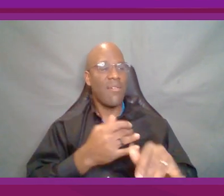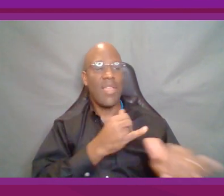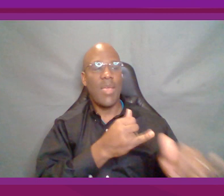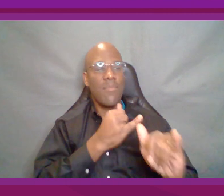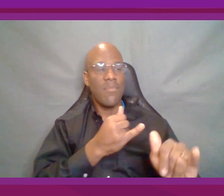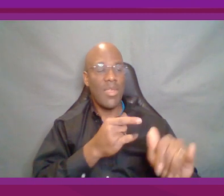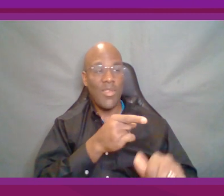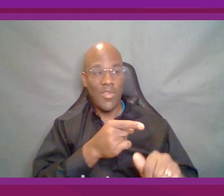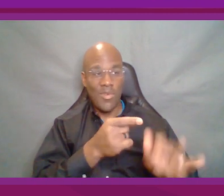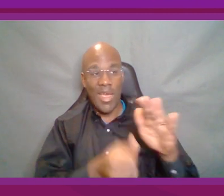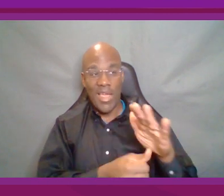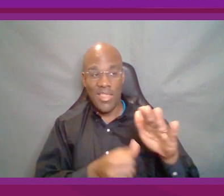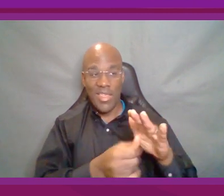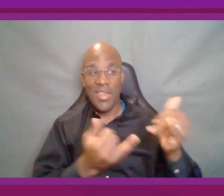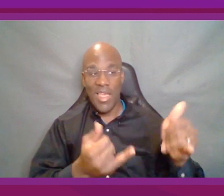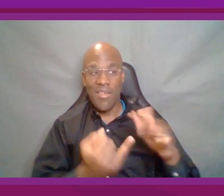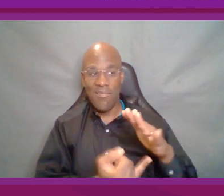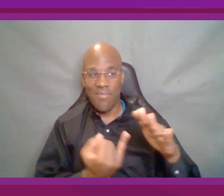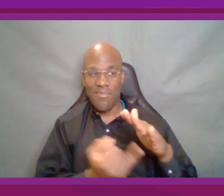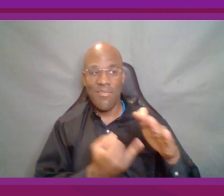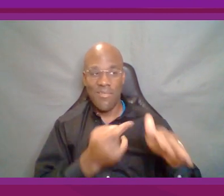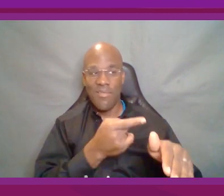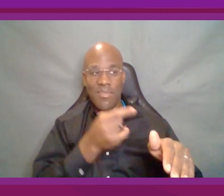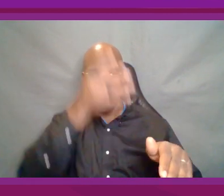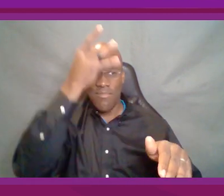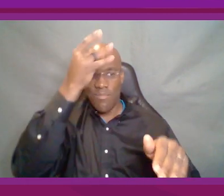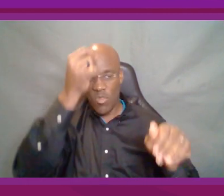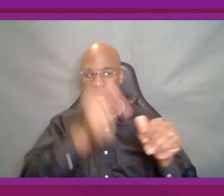They have to remember what that feels like because there are still people with